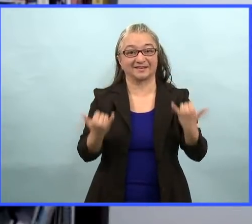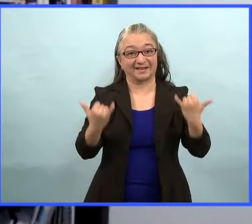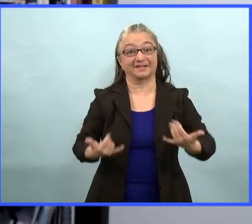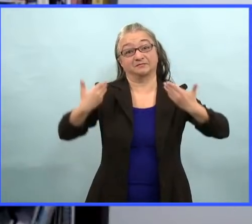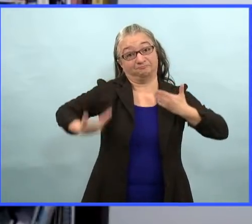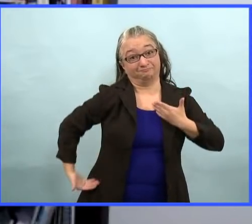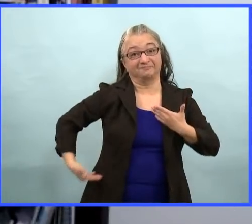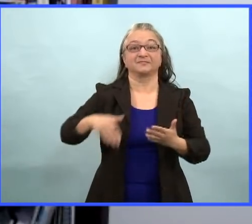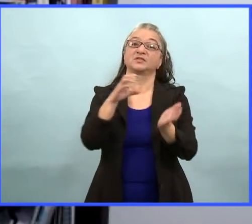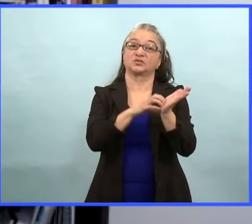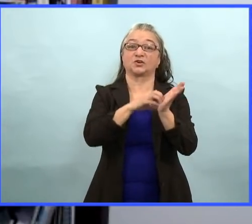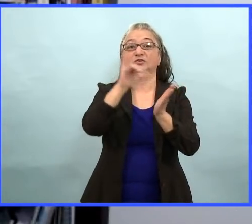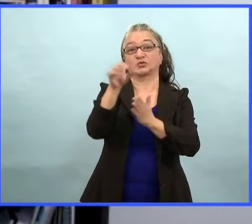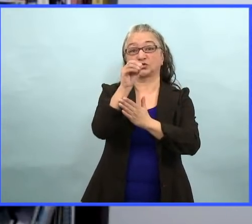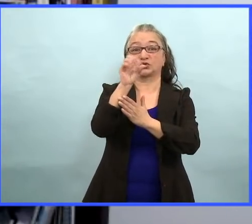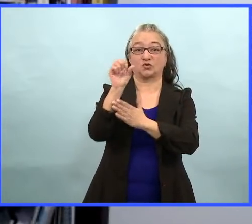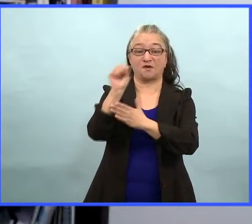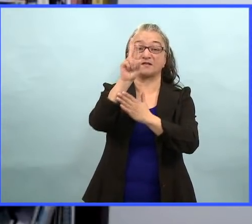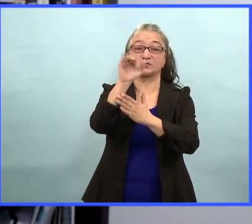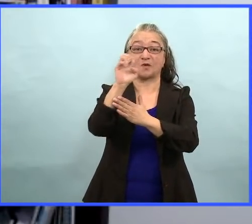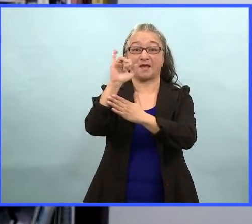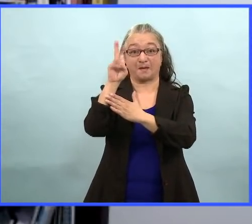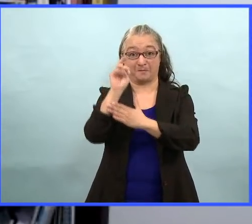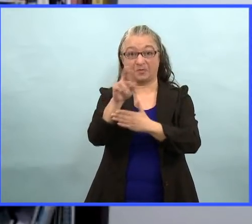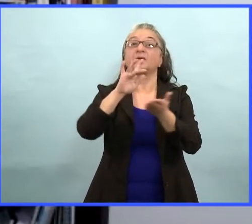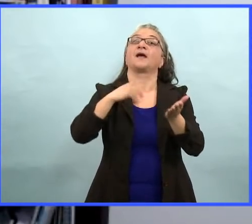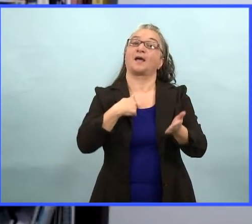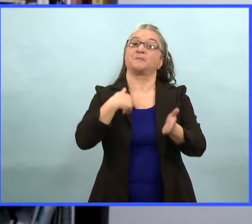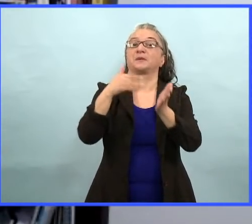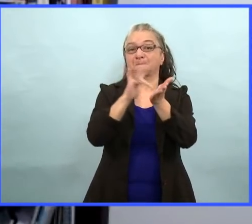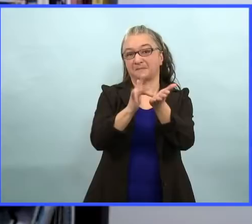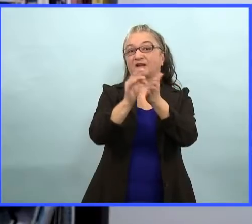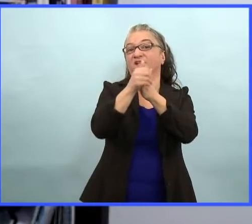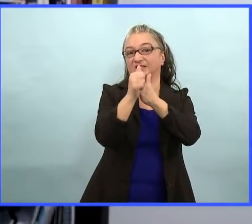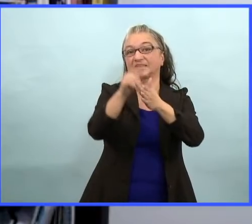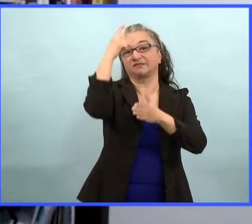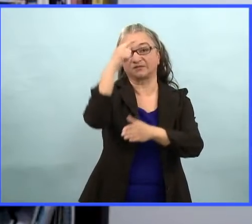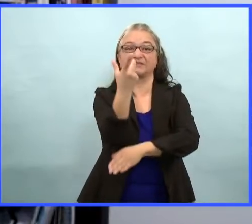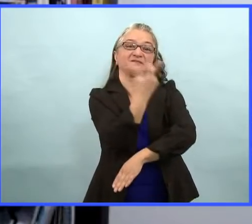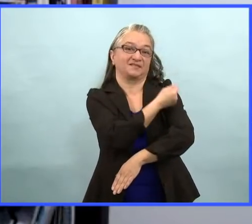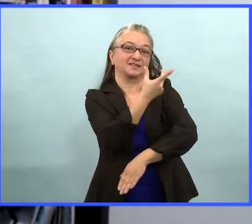lead on manitoba's vaccine implementation task force i am pleased today to be joined